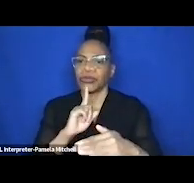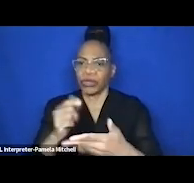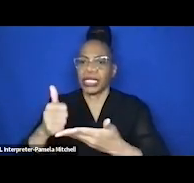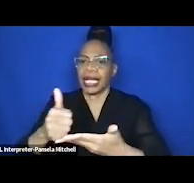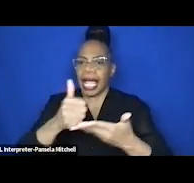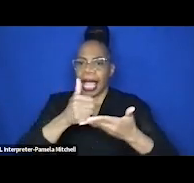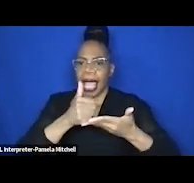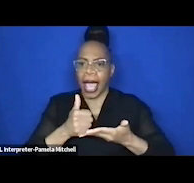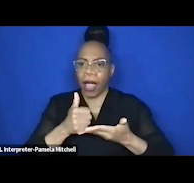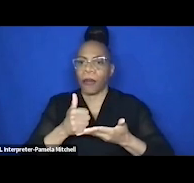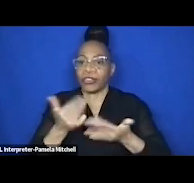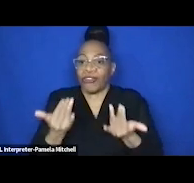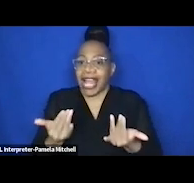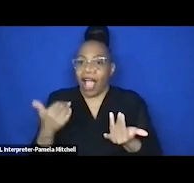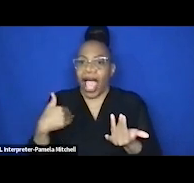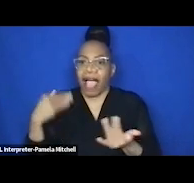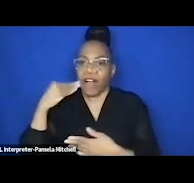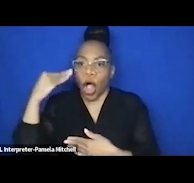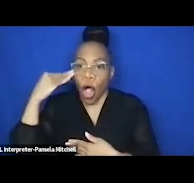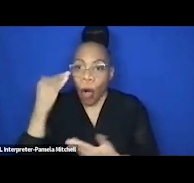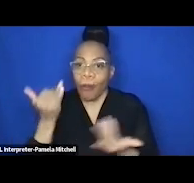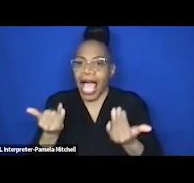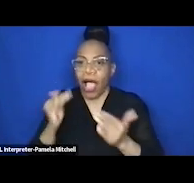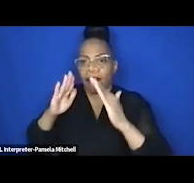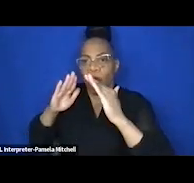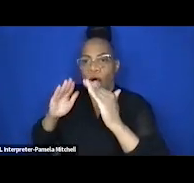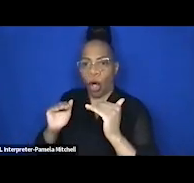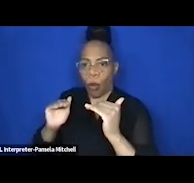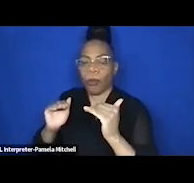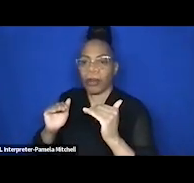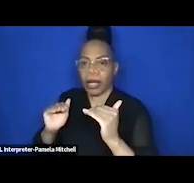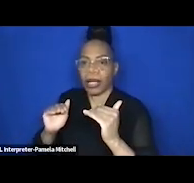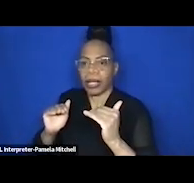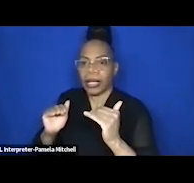Like I have home. I have hope. I have a lot. I have my medication.